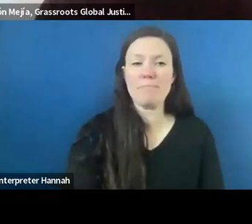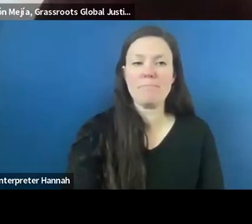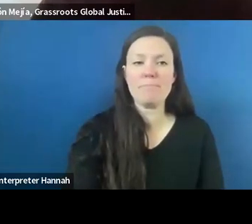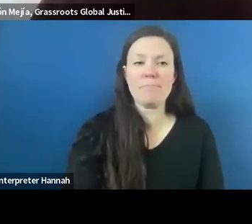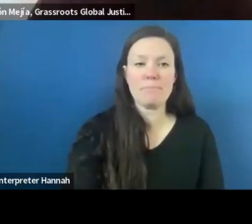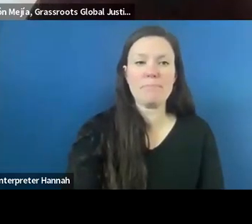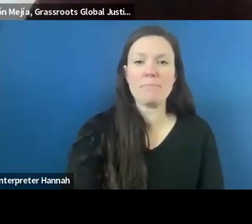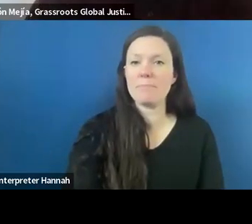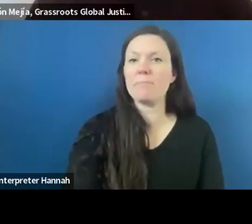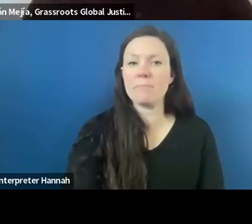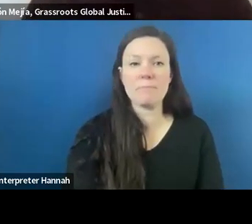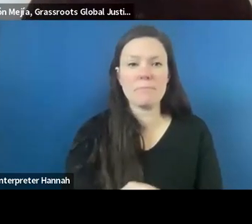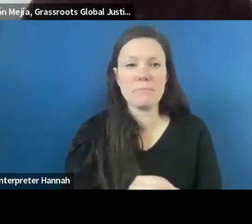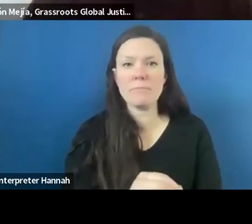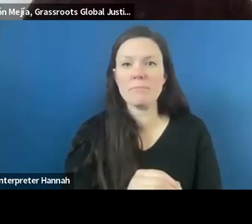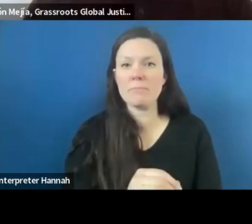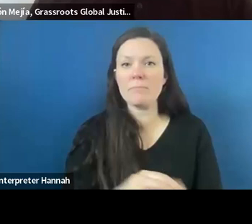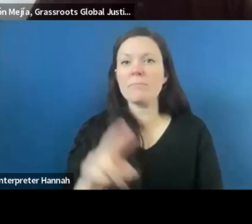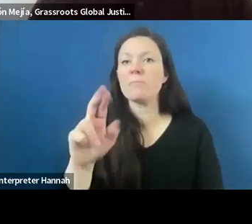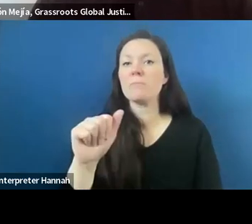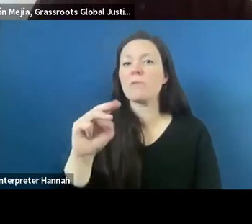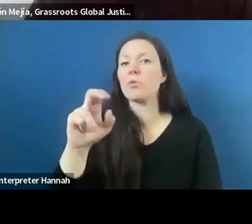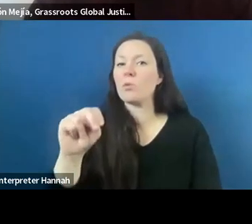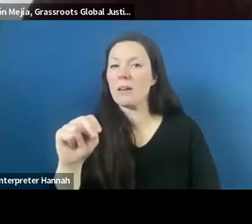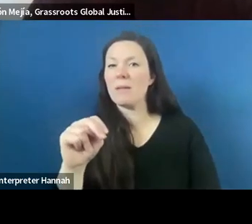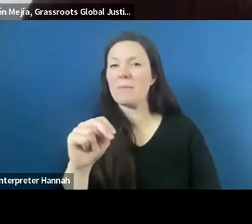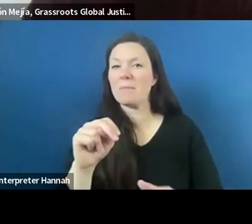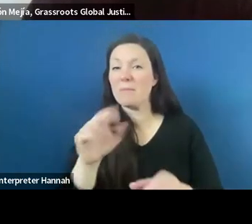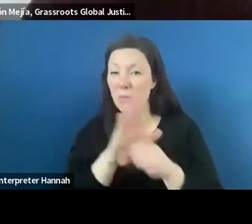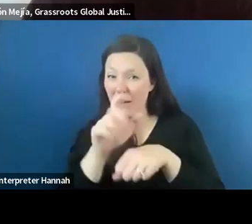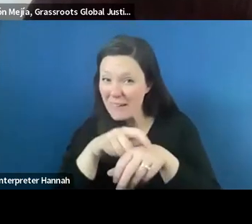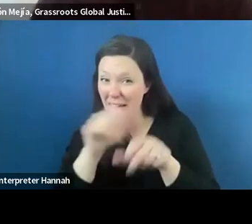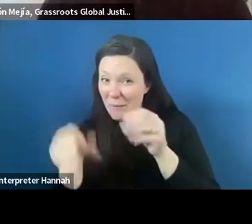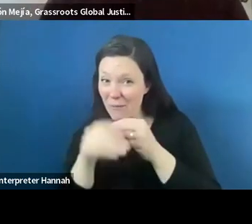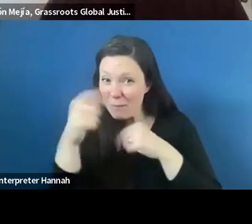Could I? I just wanted to add on quickly if we have time.